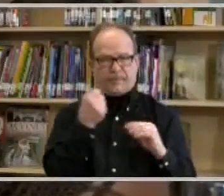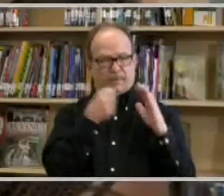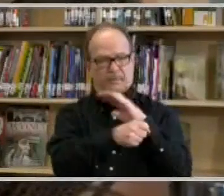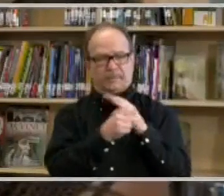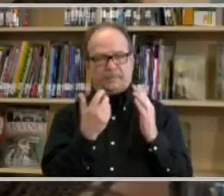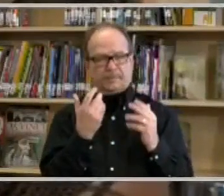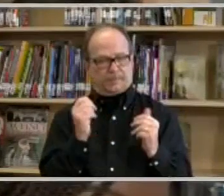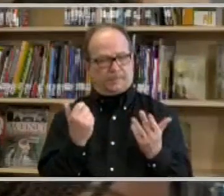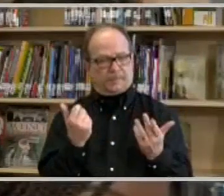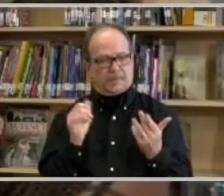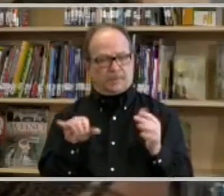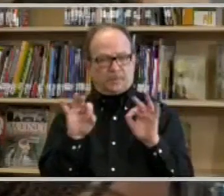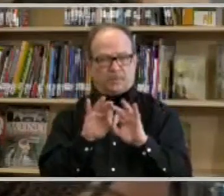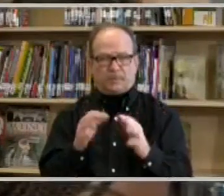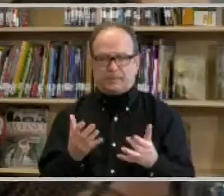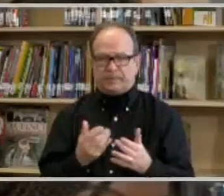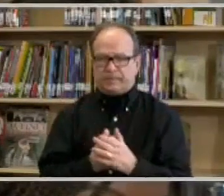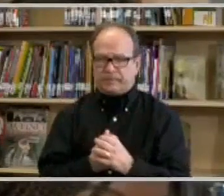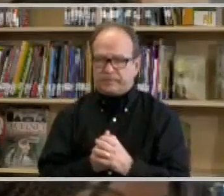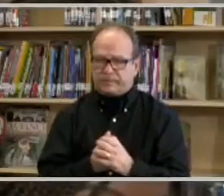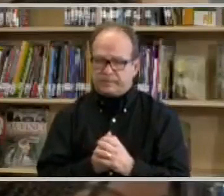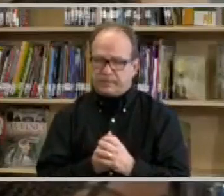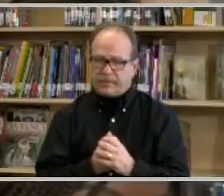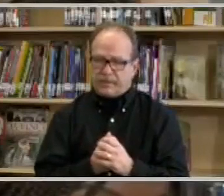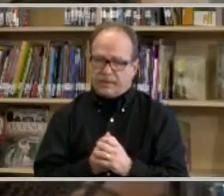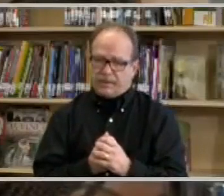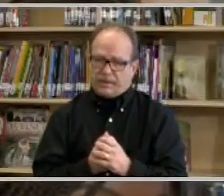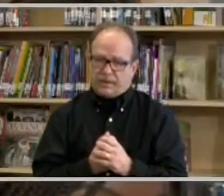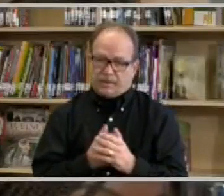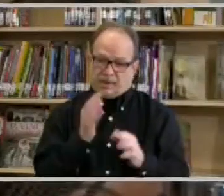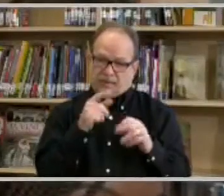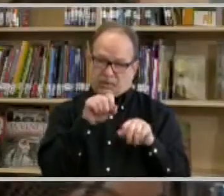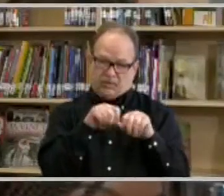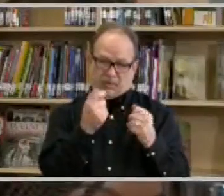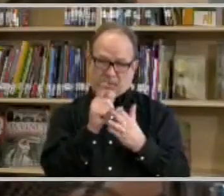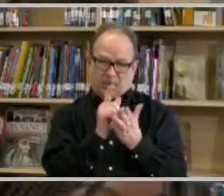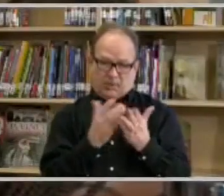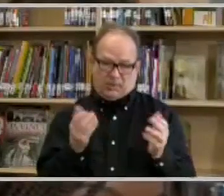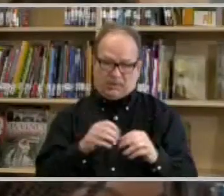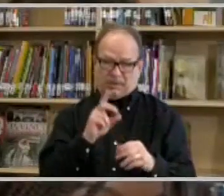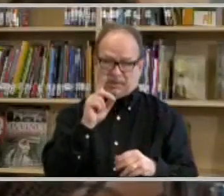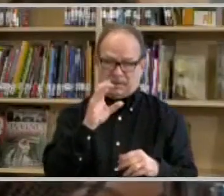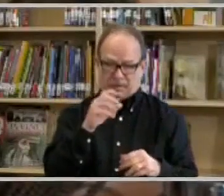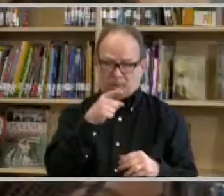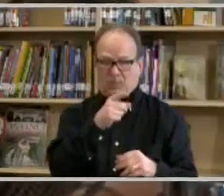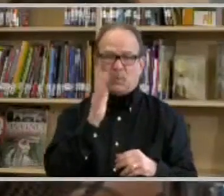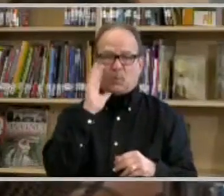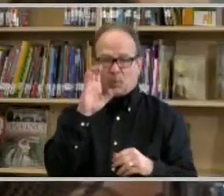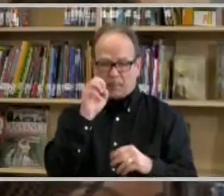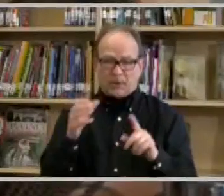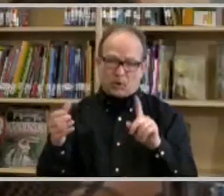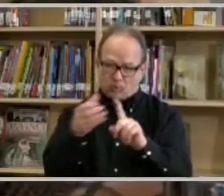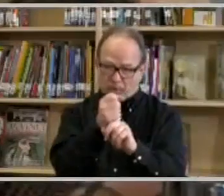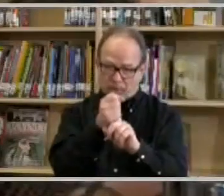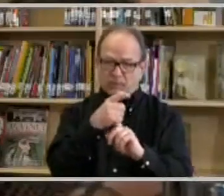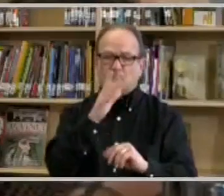IS ACTUAL PUNISHMENT AND THAT PEOPLE WILL GET CAUGHT, I THINK WE SEND OUT THE MESSAGE THAT IF YOU COMMIT A VIOLENT CRIME IN